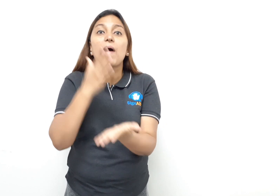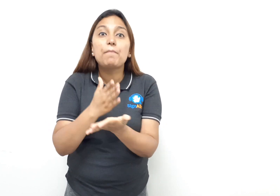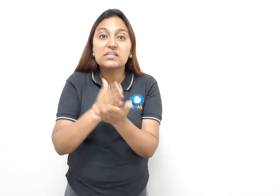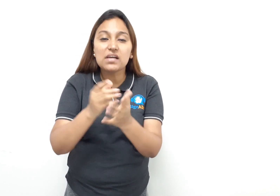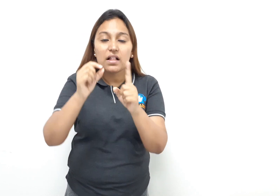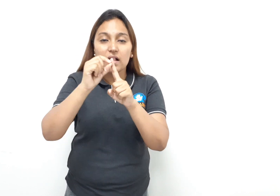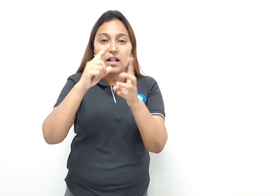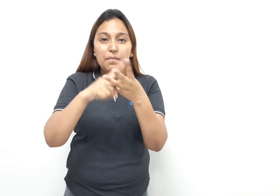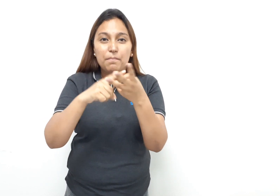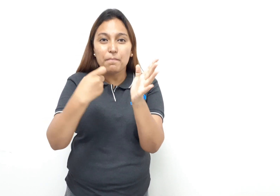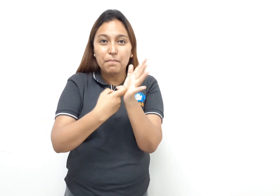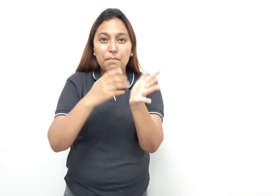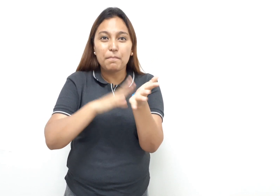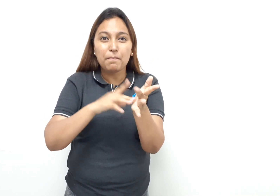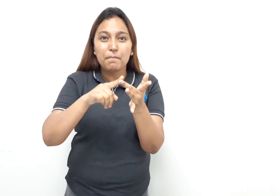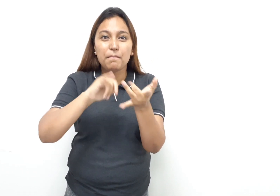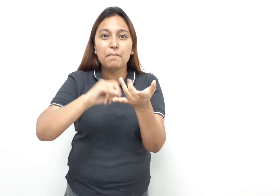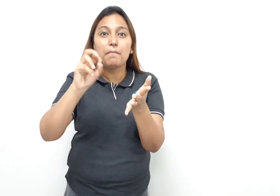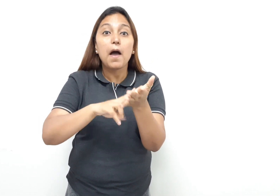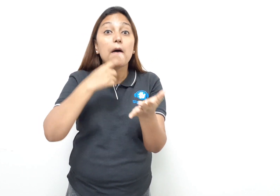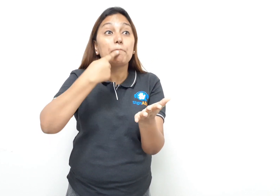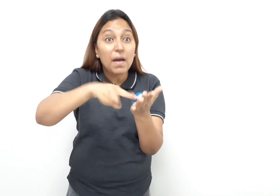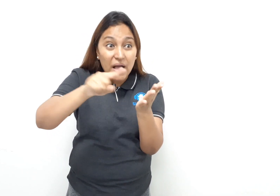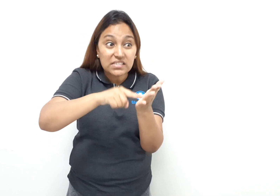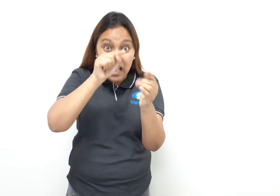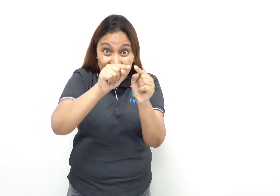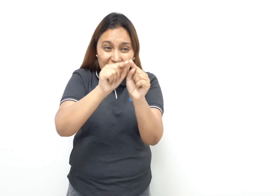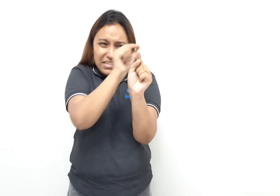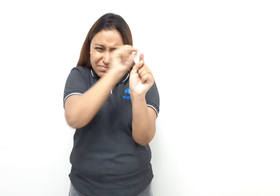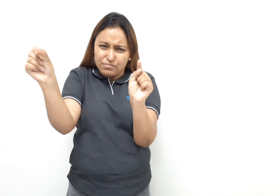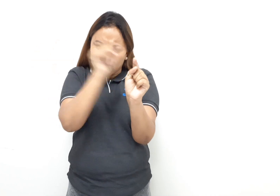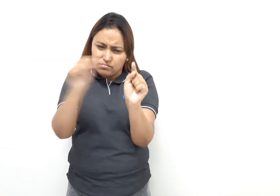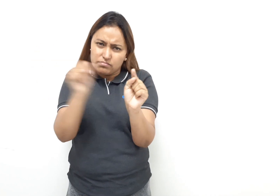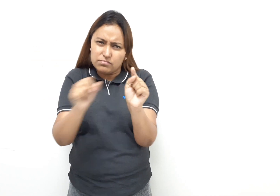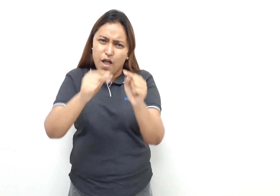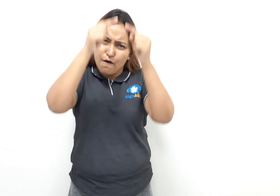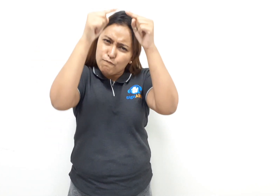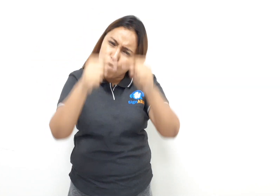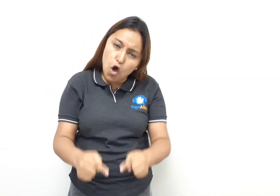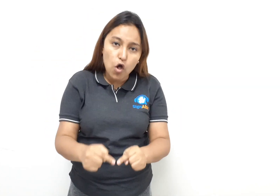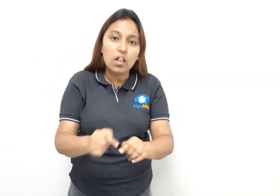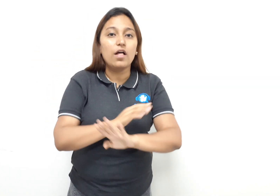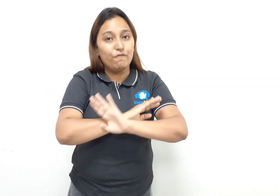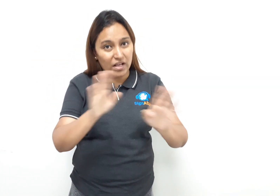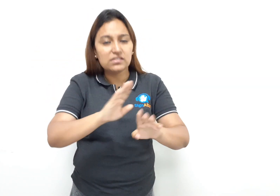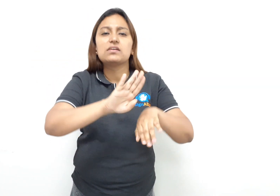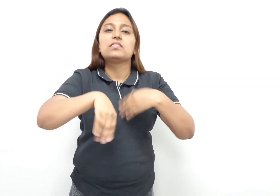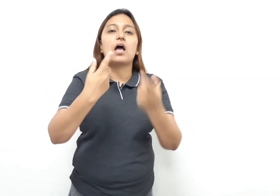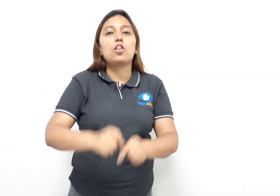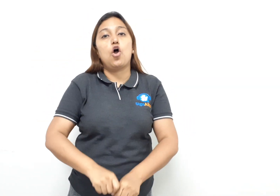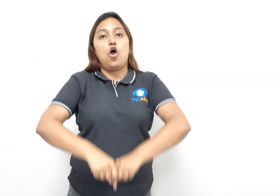Or if you see a allow permission option, select this and swipe to turn on.